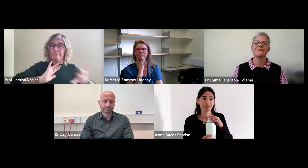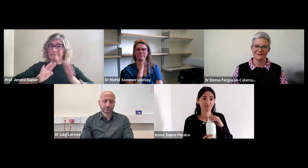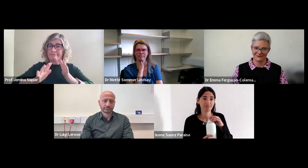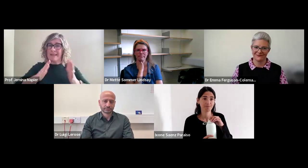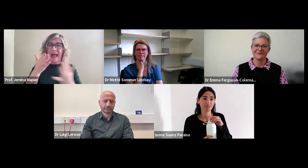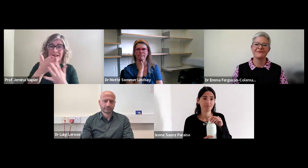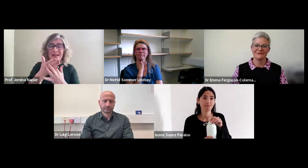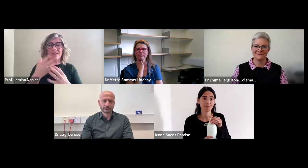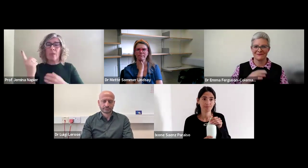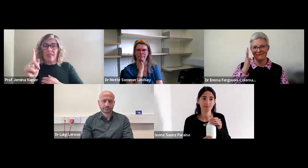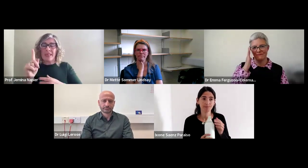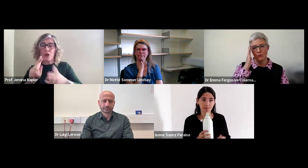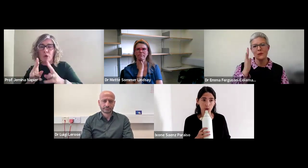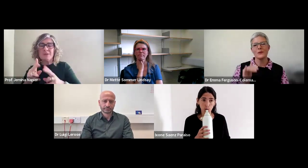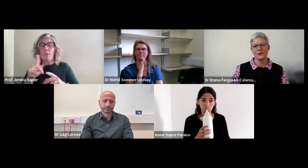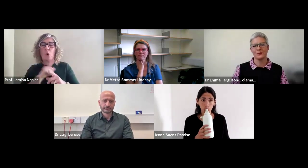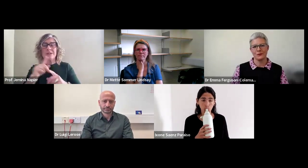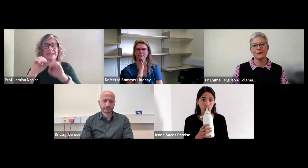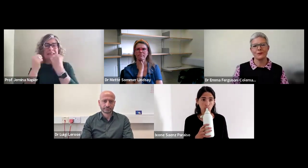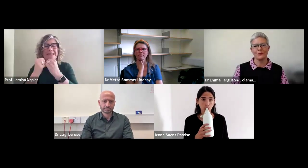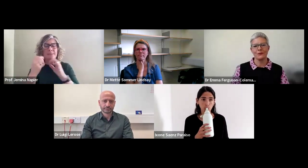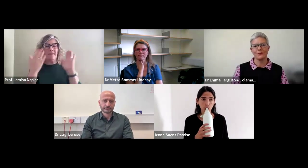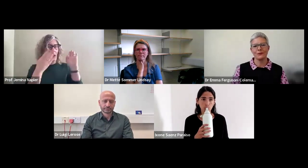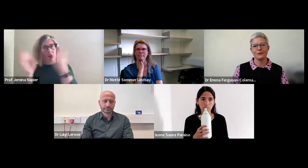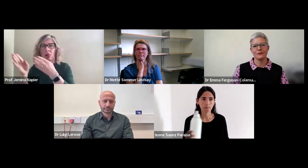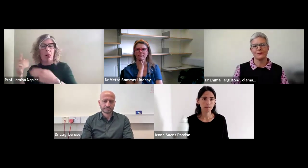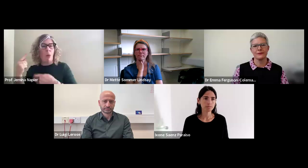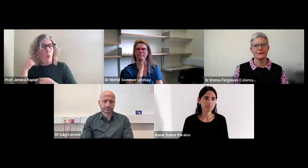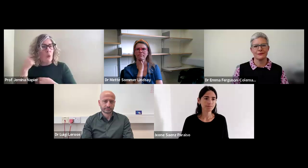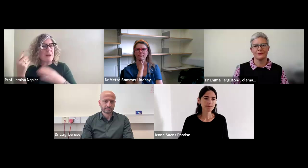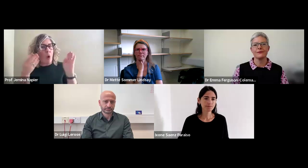being a much more suitable platform than Teams and being frustrated with what's going on because of